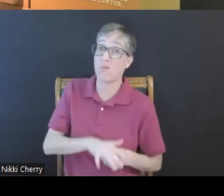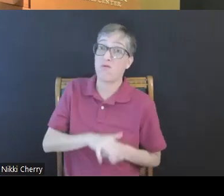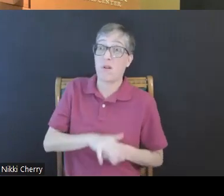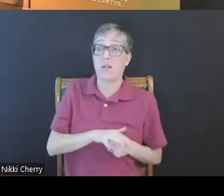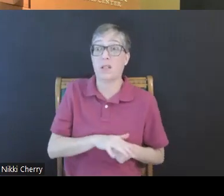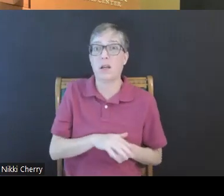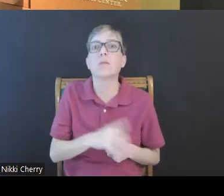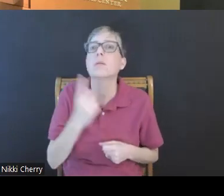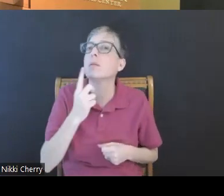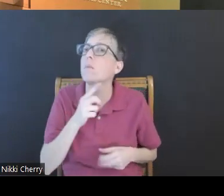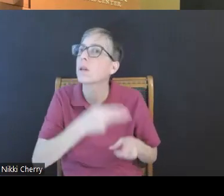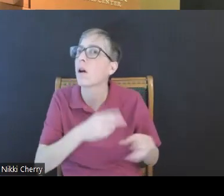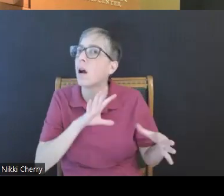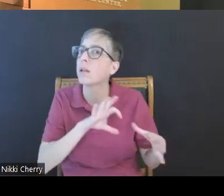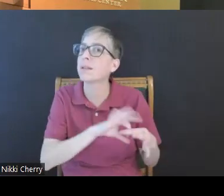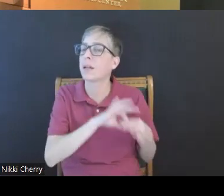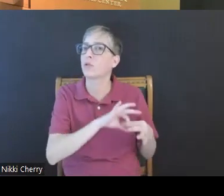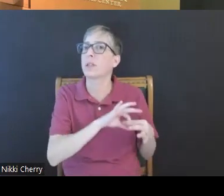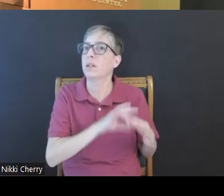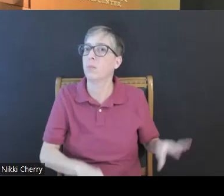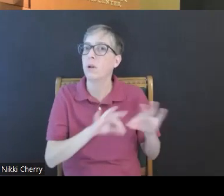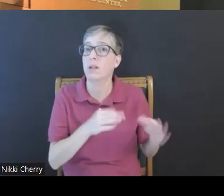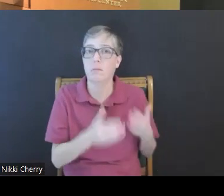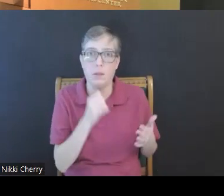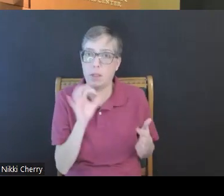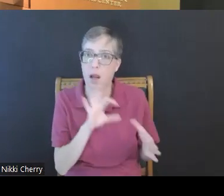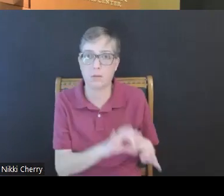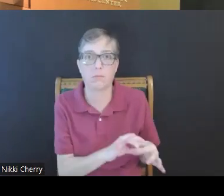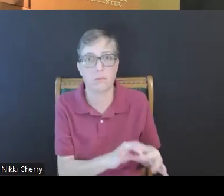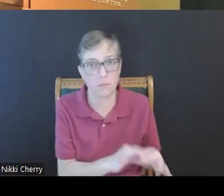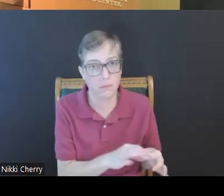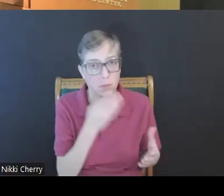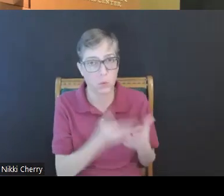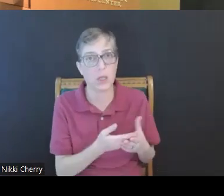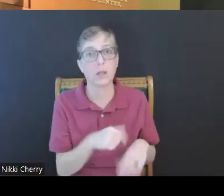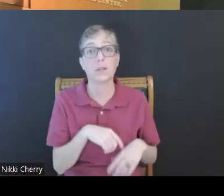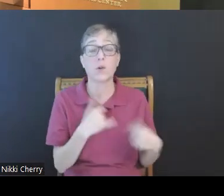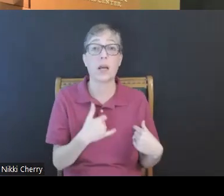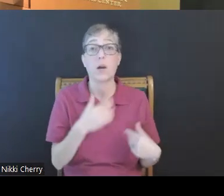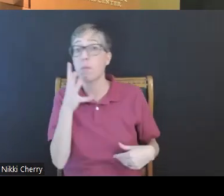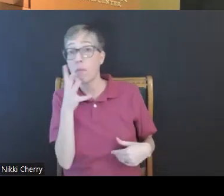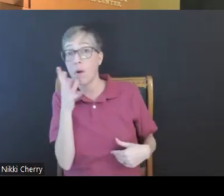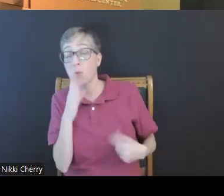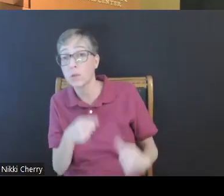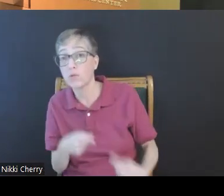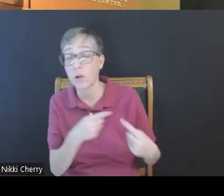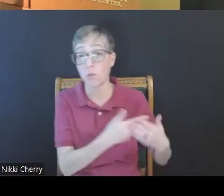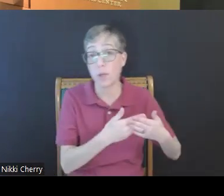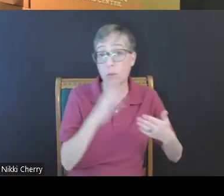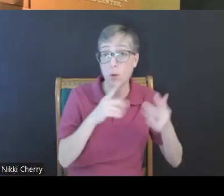important and it might not go well and now you have a mother who's going to struggle and you're gonna have a baby is going to struggle and when the baby gets into you know middle school is going